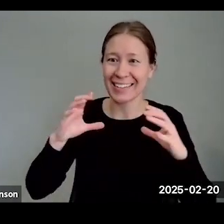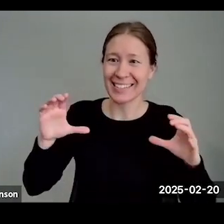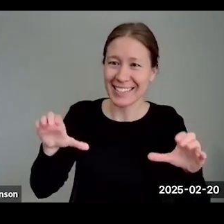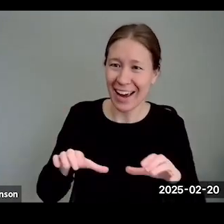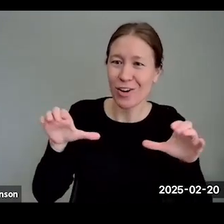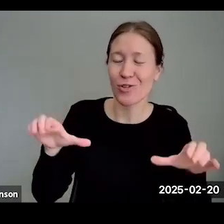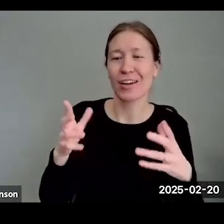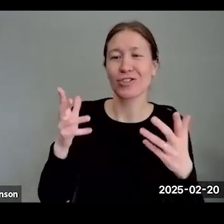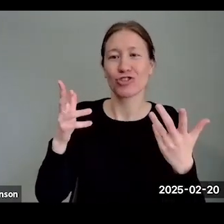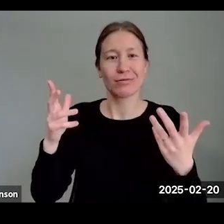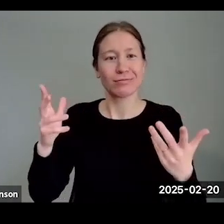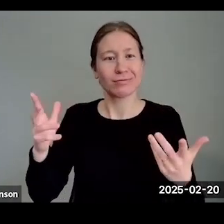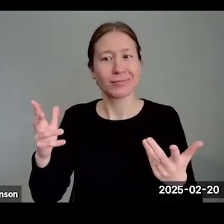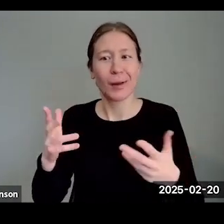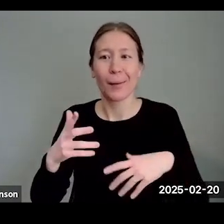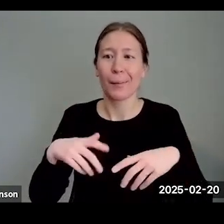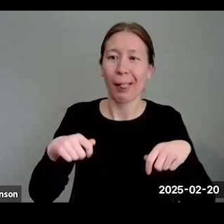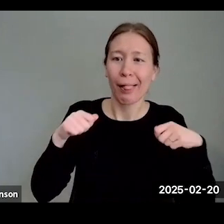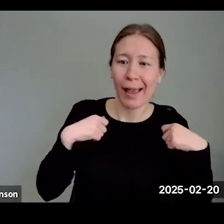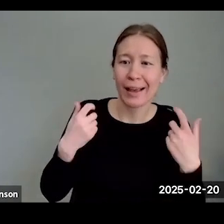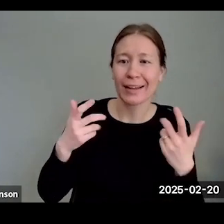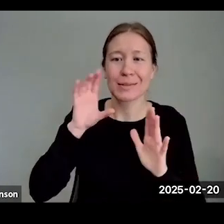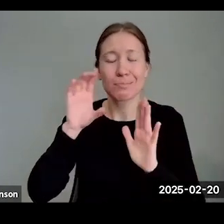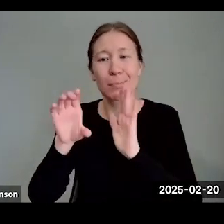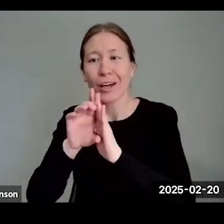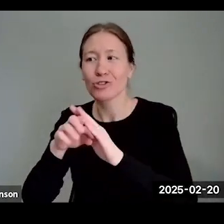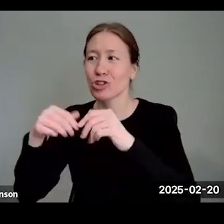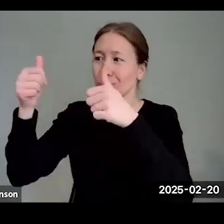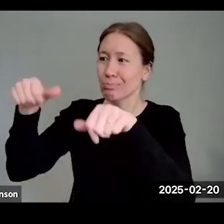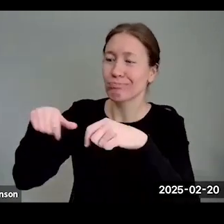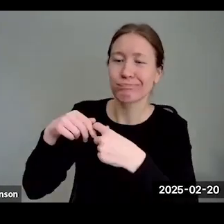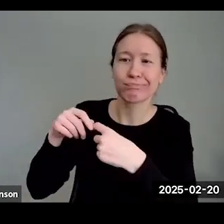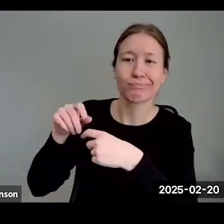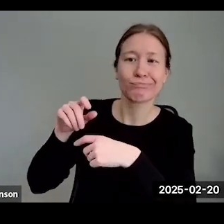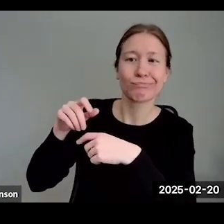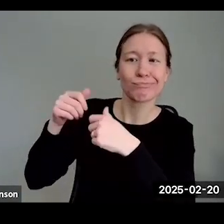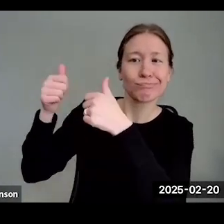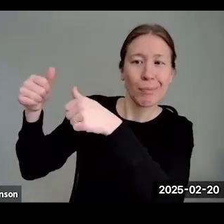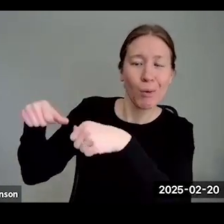maybe a throw blanket or pillow. So, comparing the scaffolding,